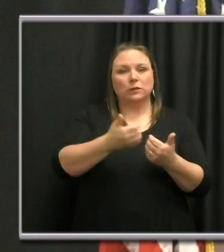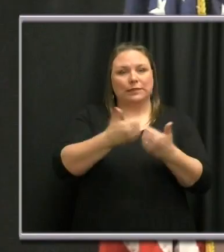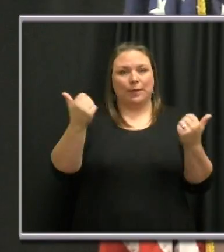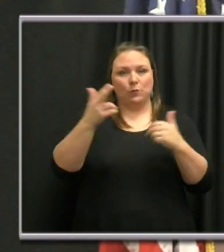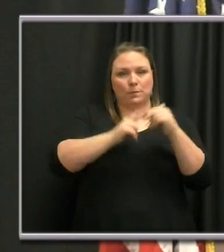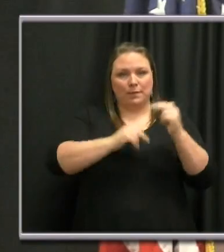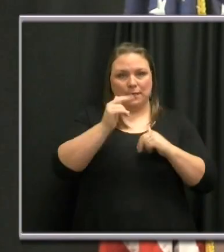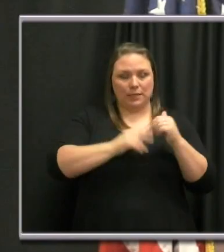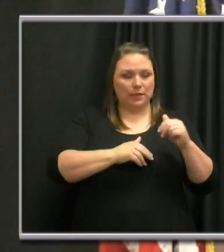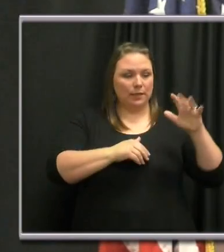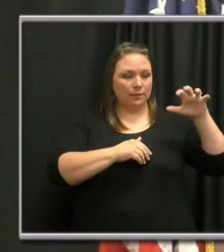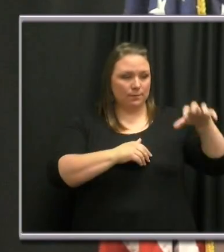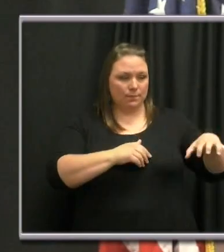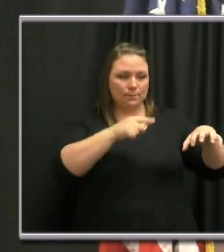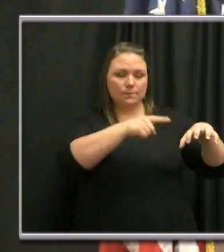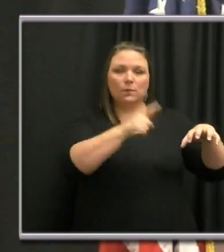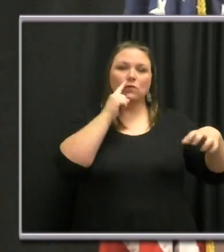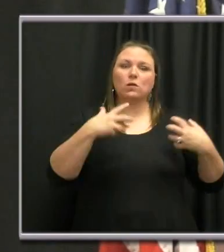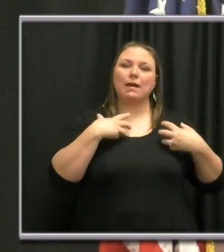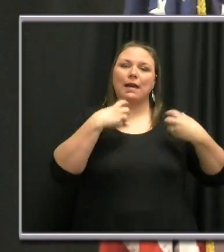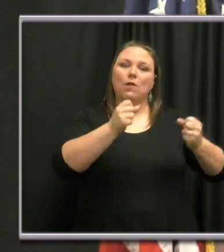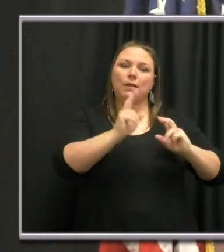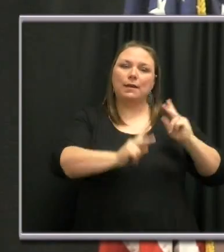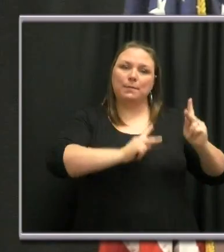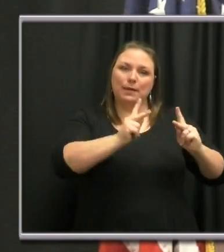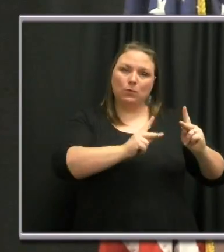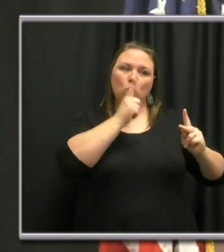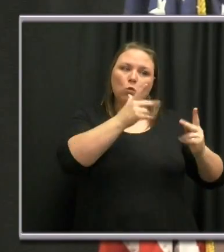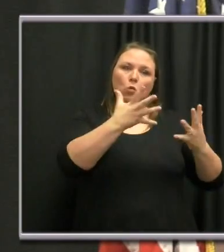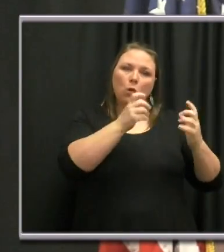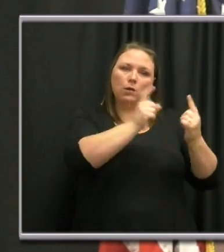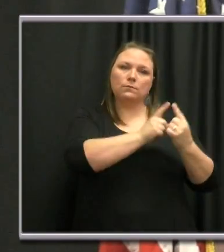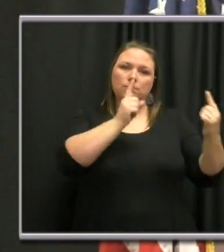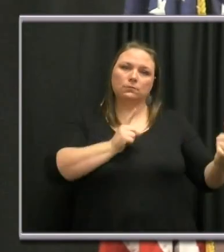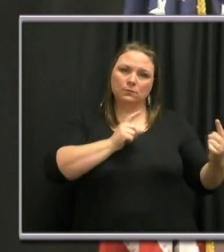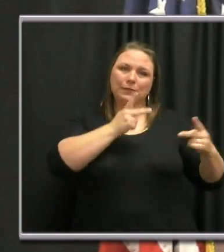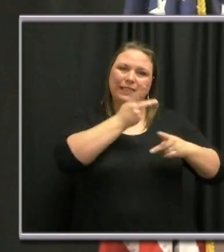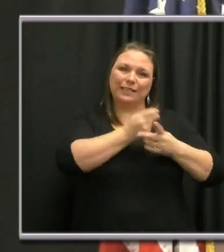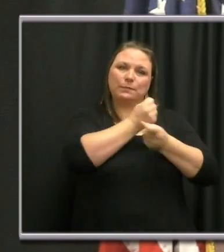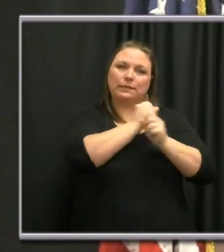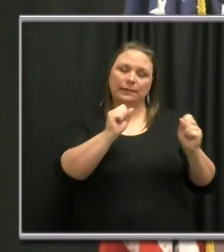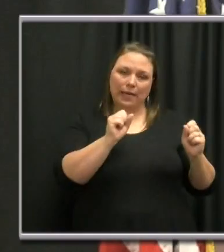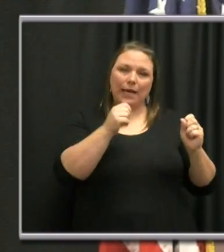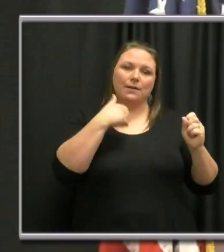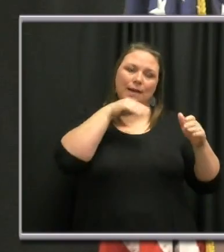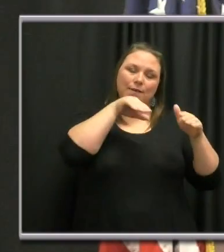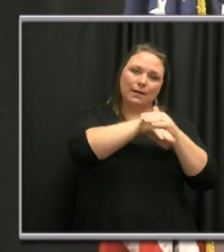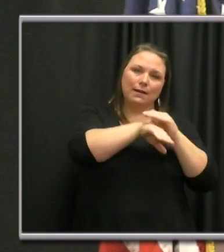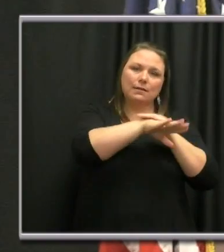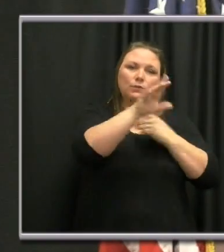EVERYONE TO UNDERSTAND THAT THE FAIRGROUNDS HAS TWO SEPARATE BUILDINGS RIGHT NOW ONE IS FOR WELL ON HOUSE INDIVIDUALS WHO